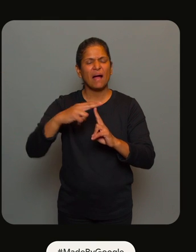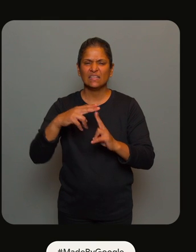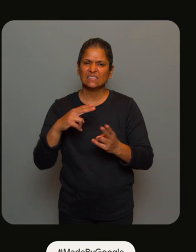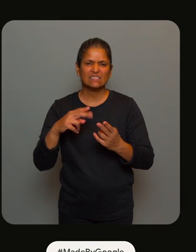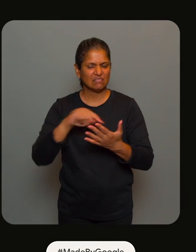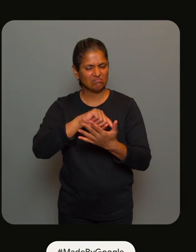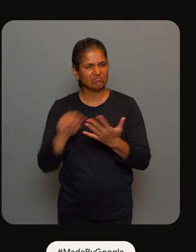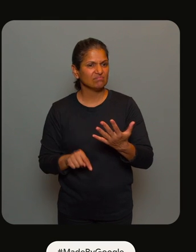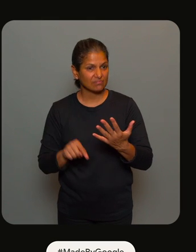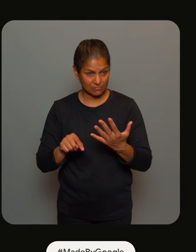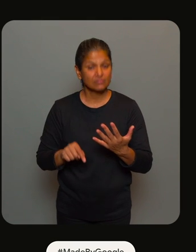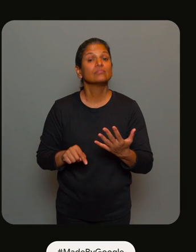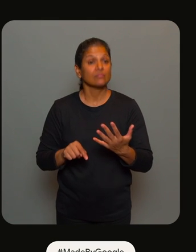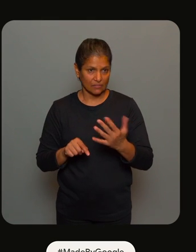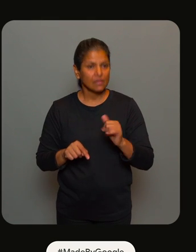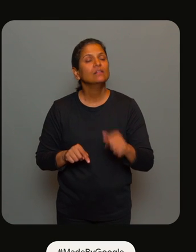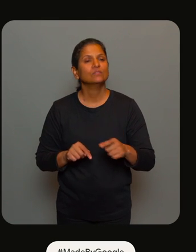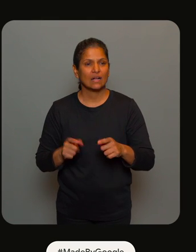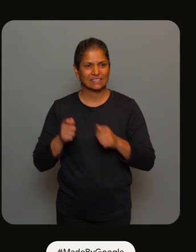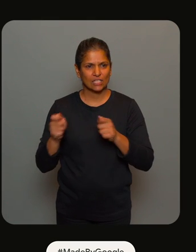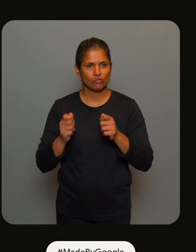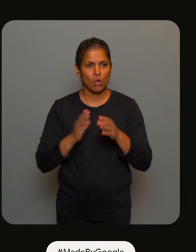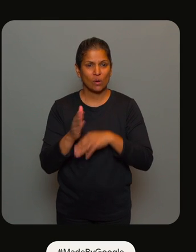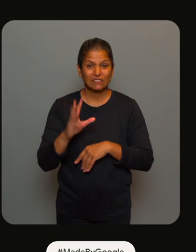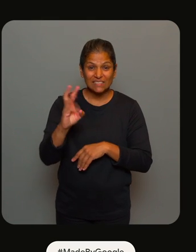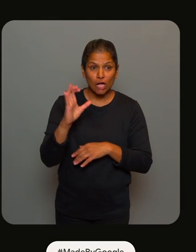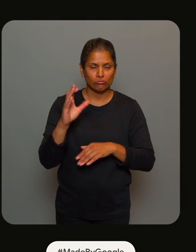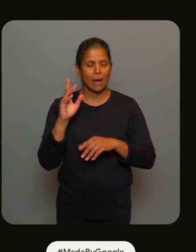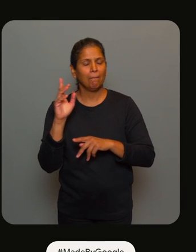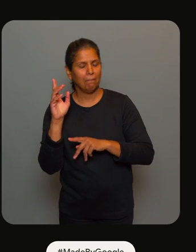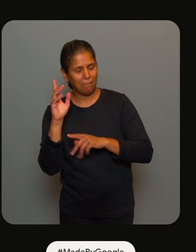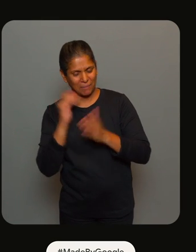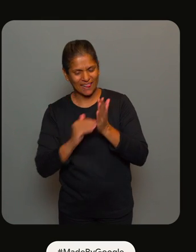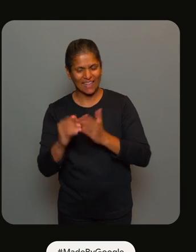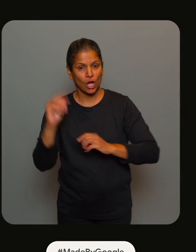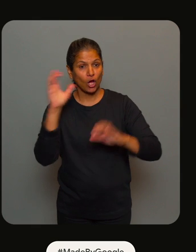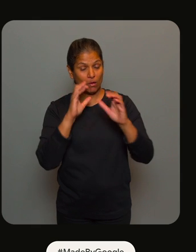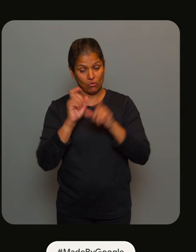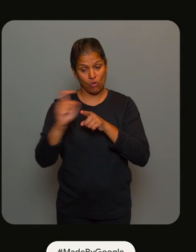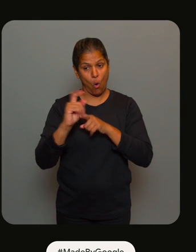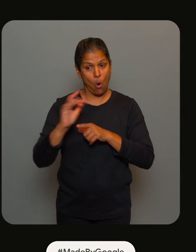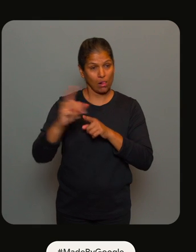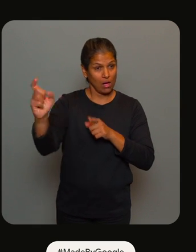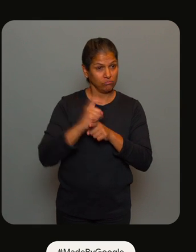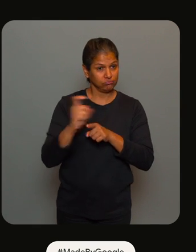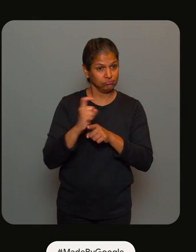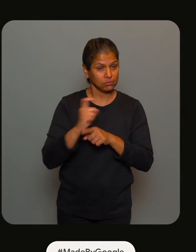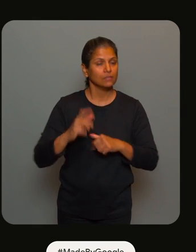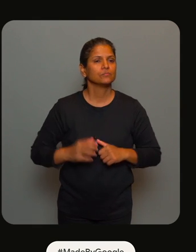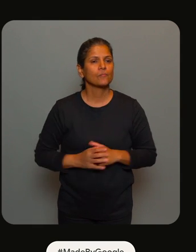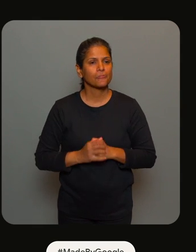It handled over 600 million calls for users last year. And when you call a business, Direct My Call can help you